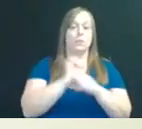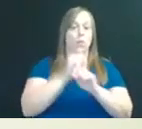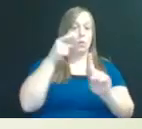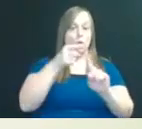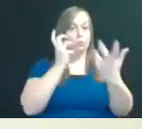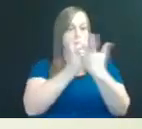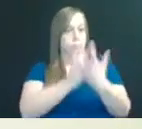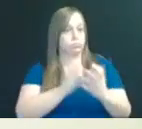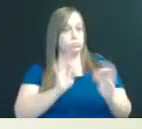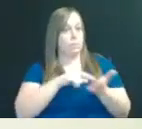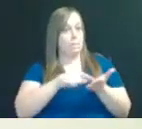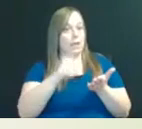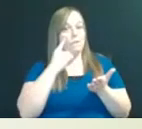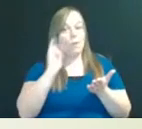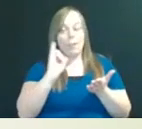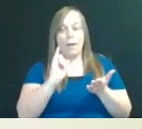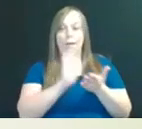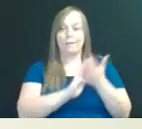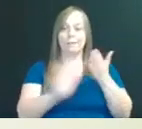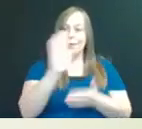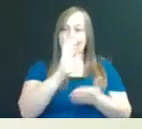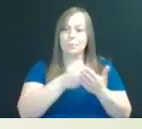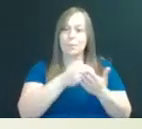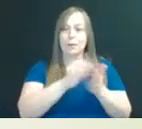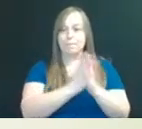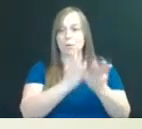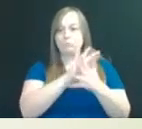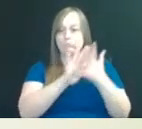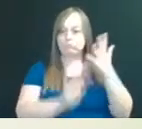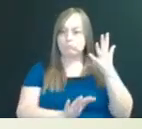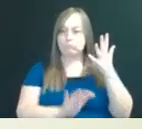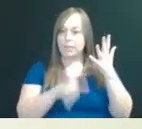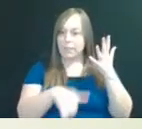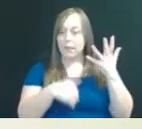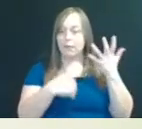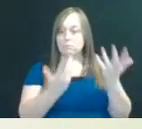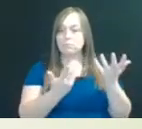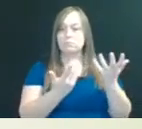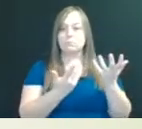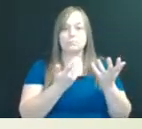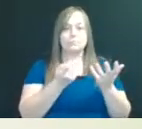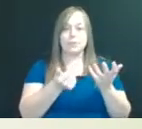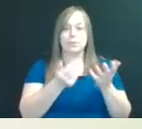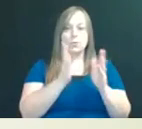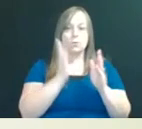They're gonna pay for things again like college tuition, books, fees, a little bit of the room and board.